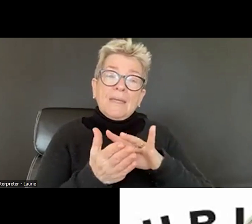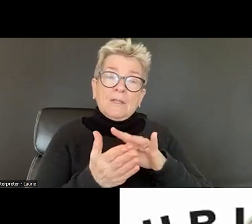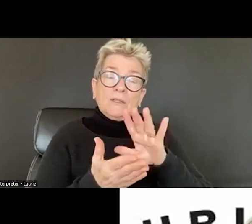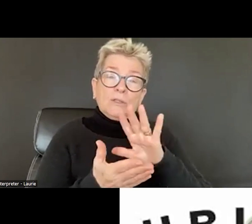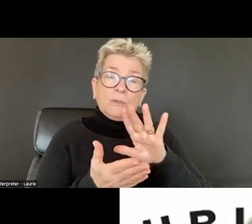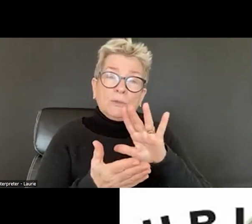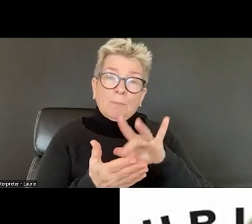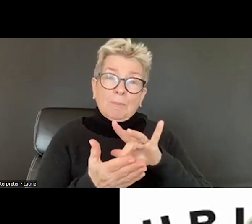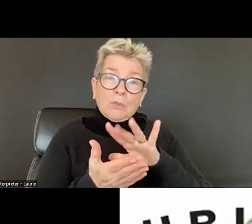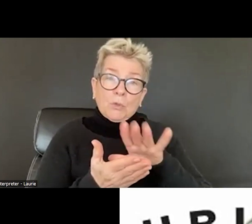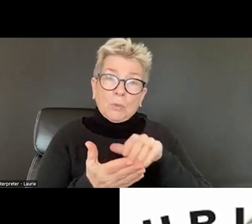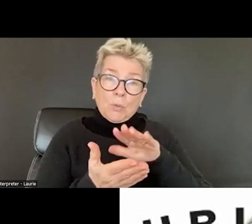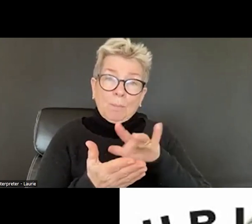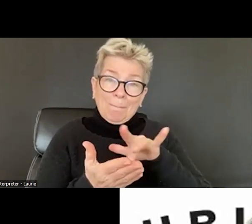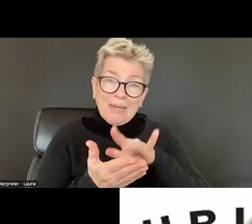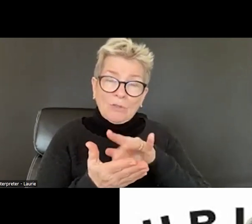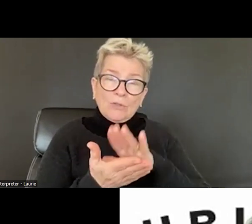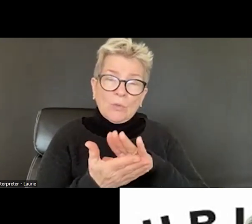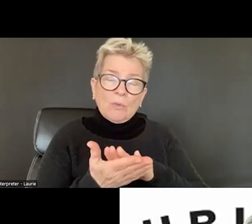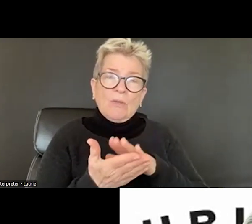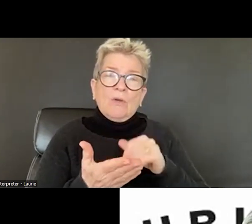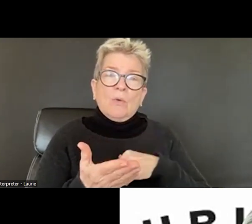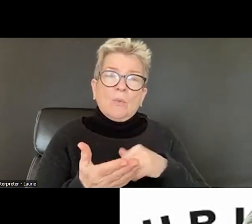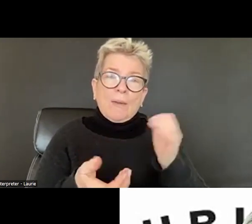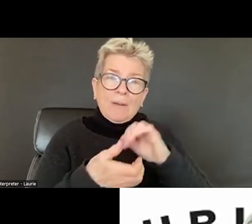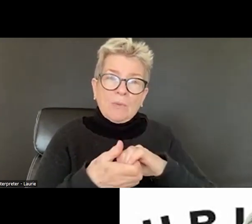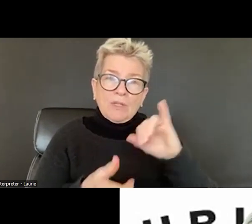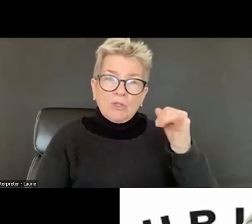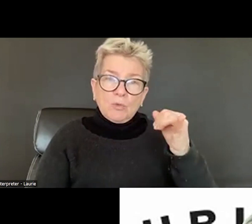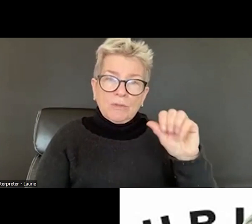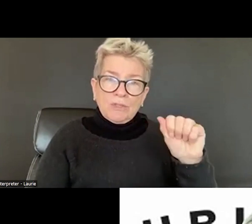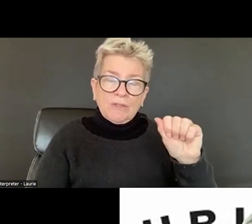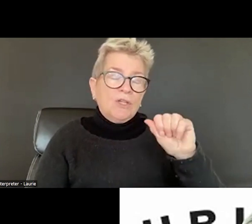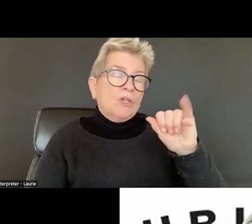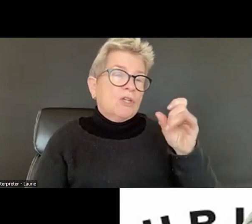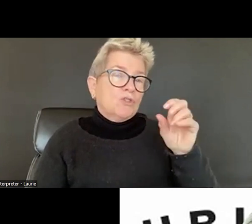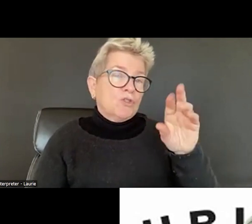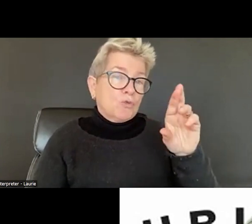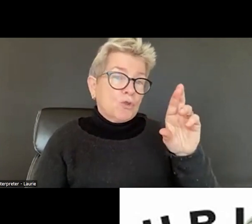uh we uh partnered with Junior Achievement and invested some of our funding uh for our teachers